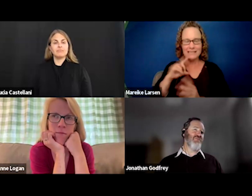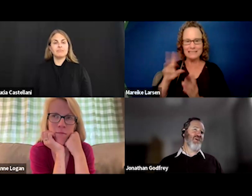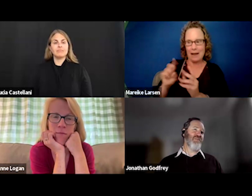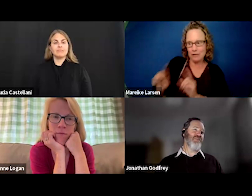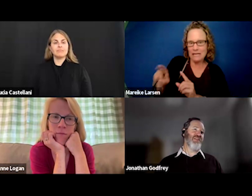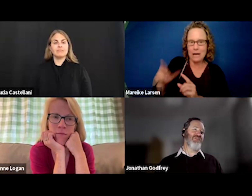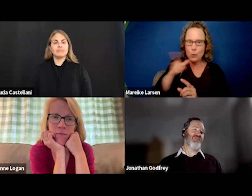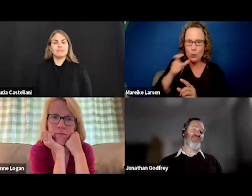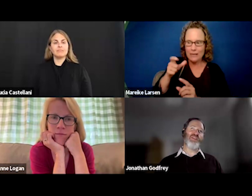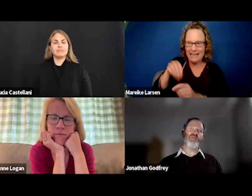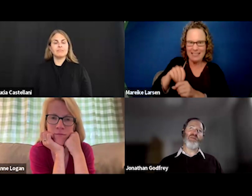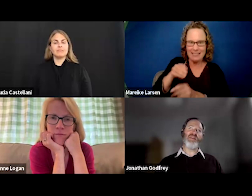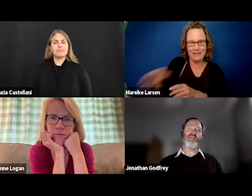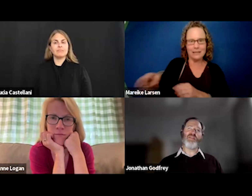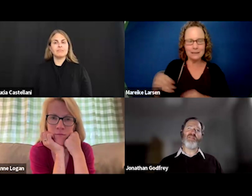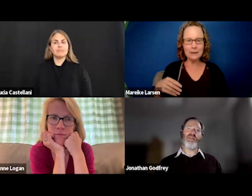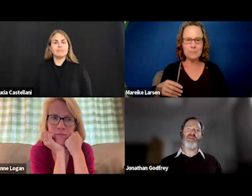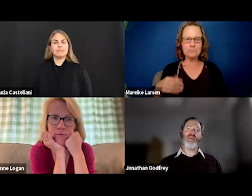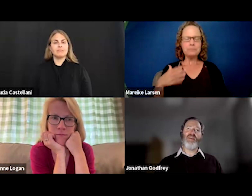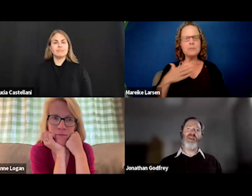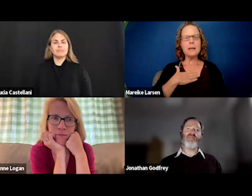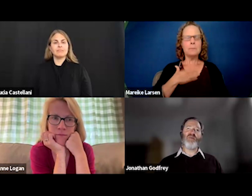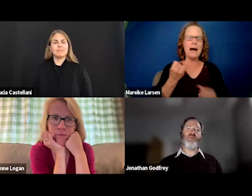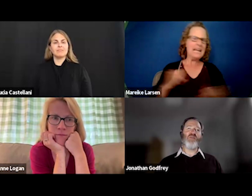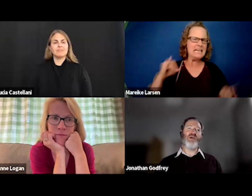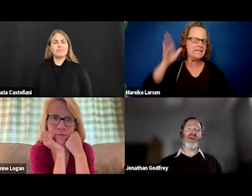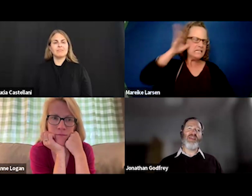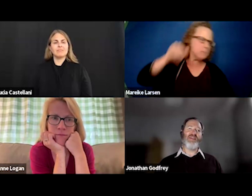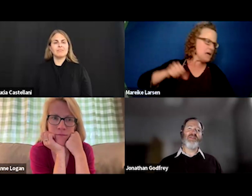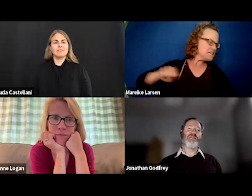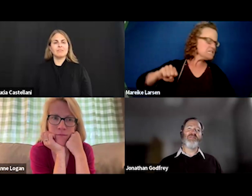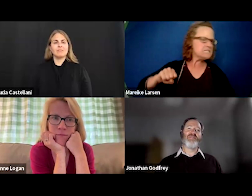My belligerent independence has to be put away